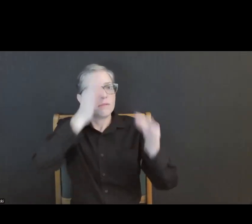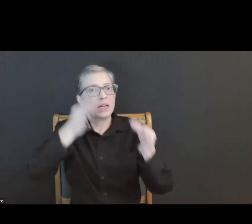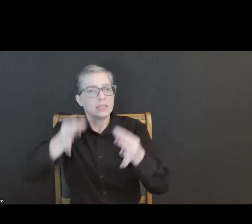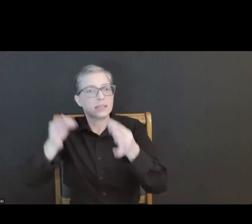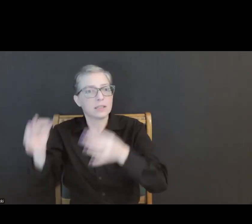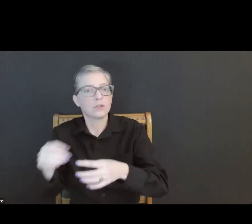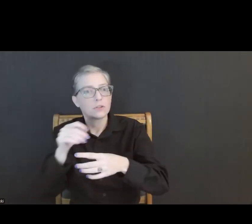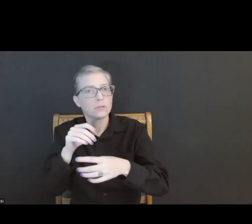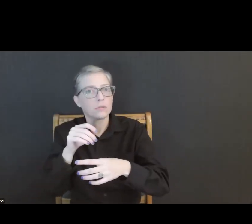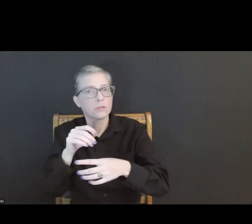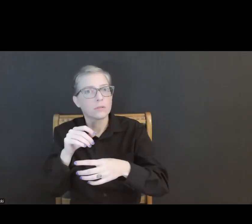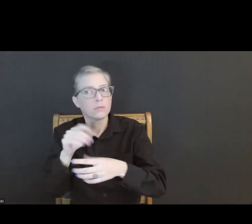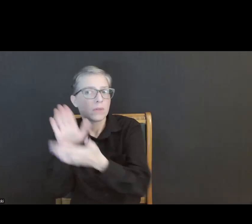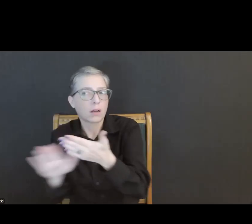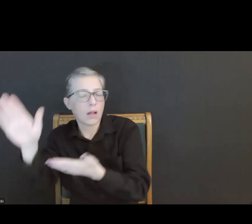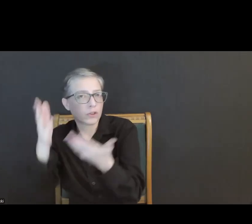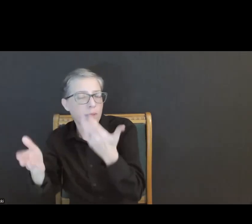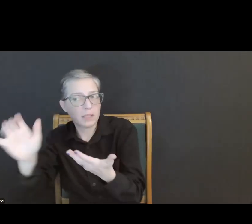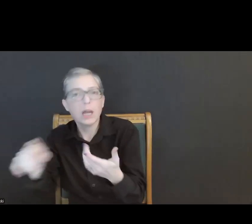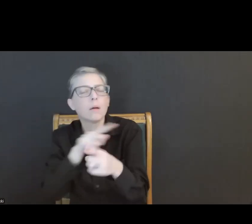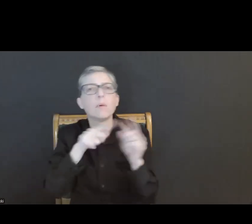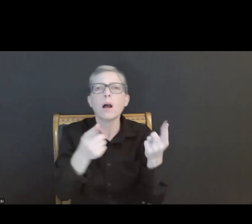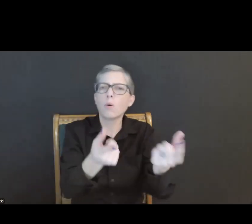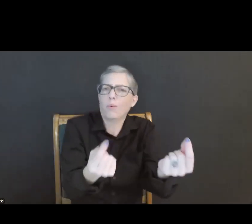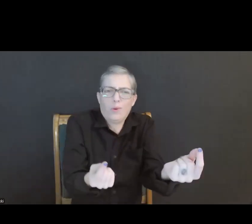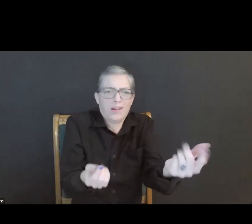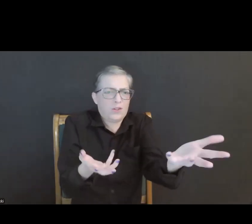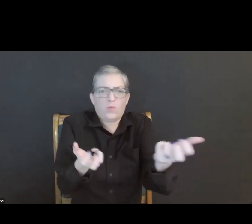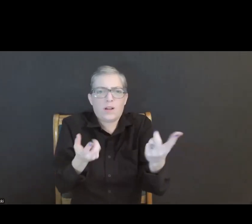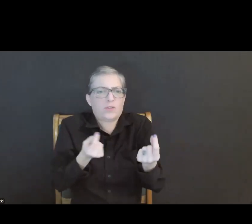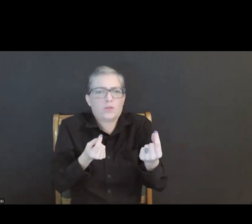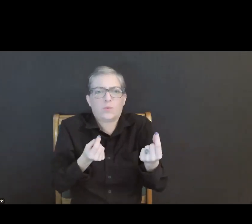to do what does a week from now look like for you and really when we think about like those